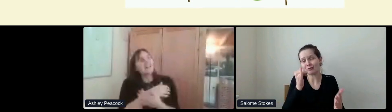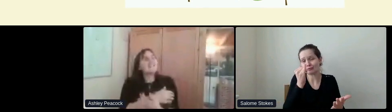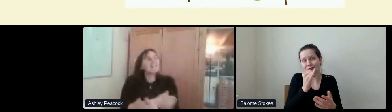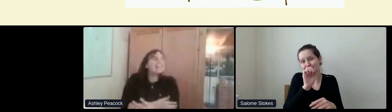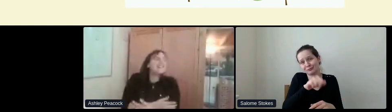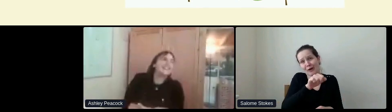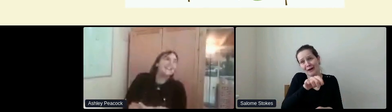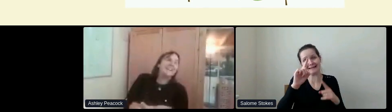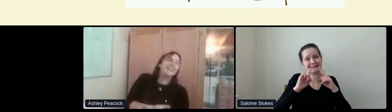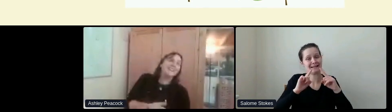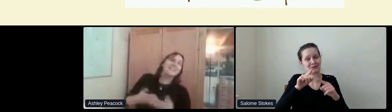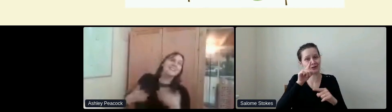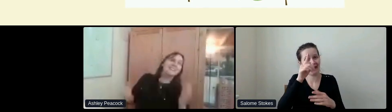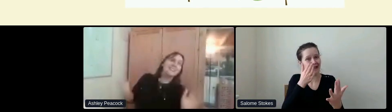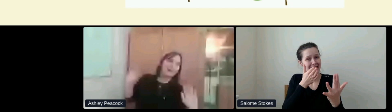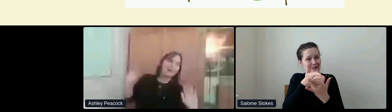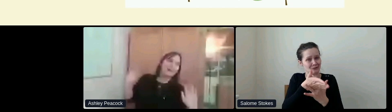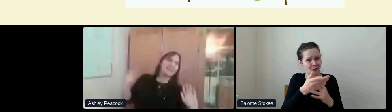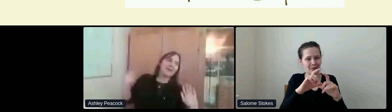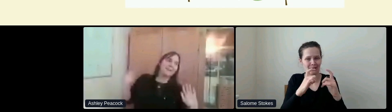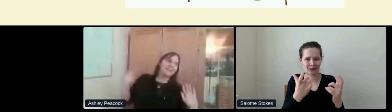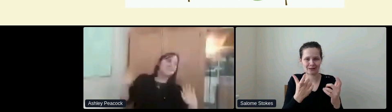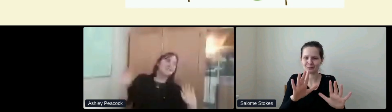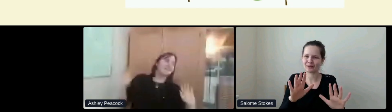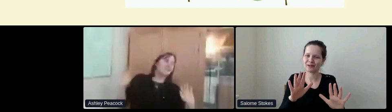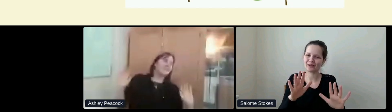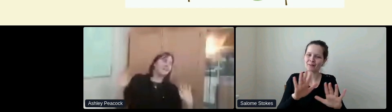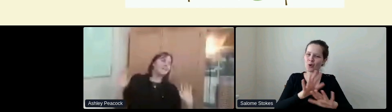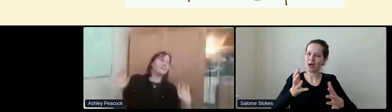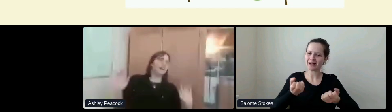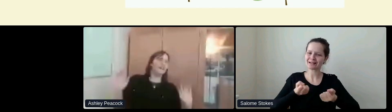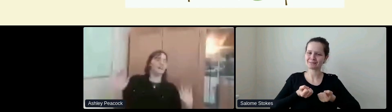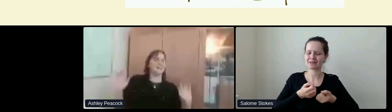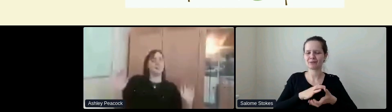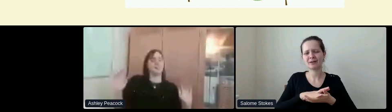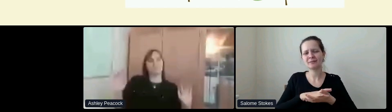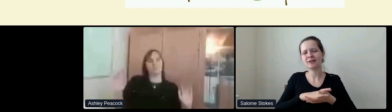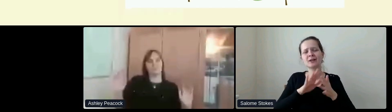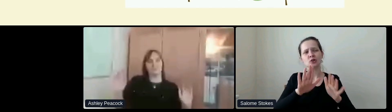That just a little bit of acceptance of okay it's five minutes, it's not causing any anyone any